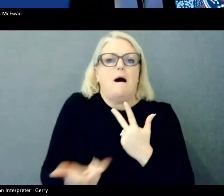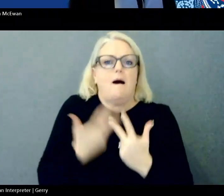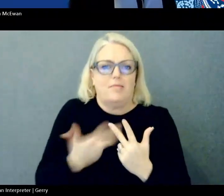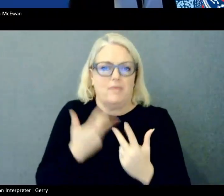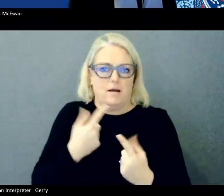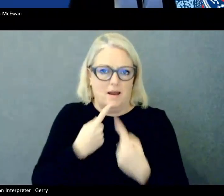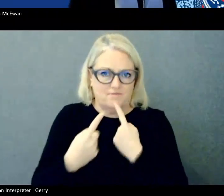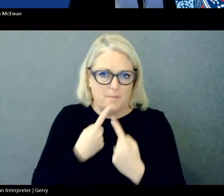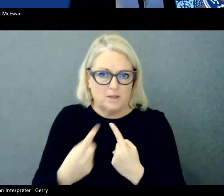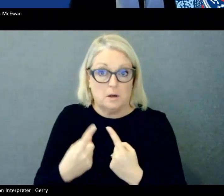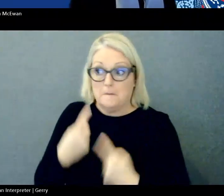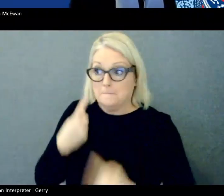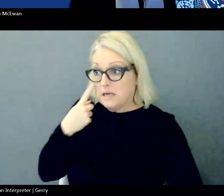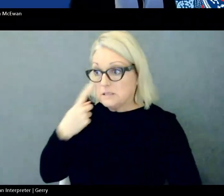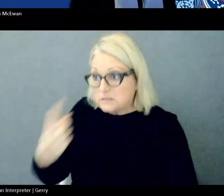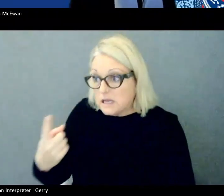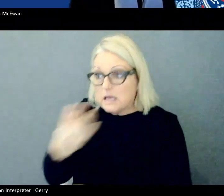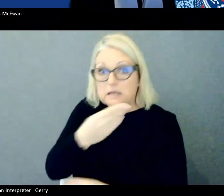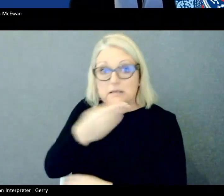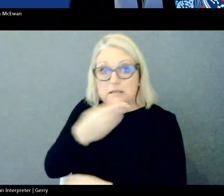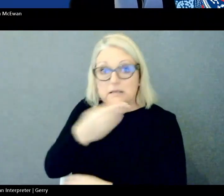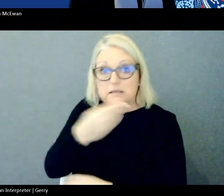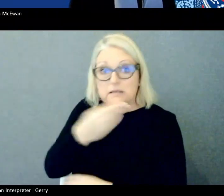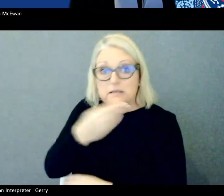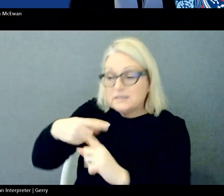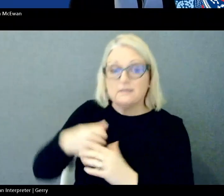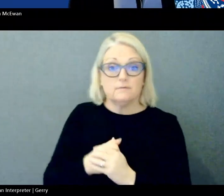or good practice in relation to service providers